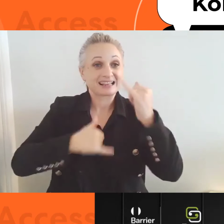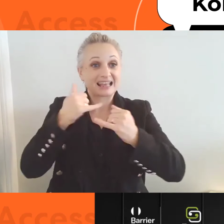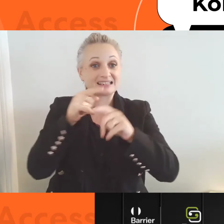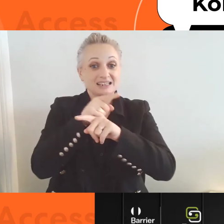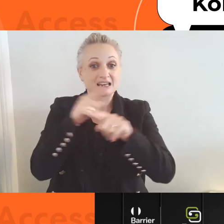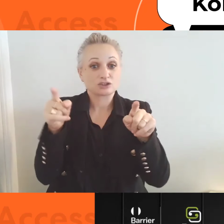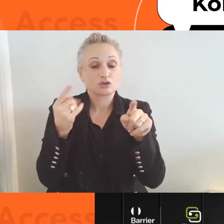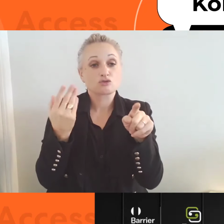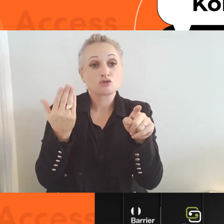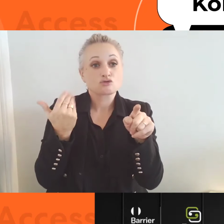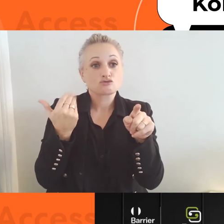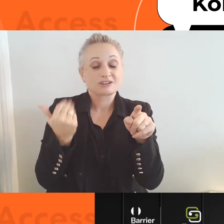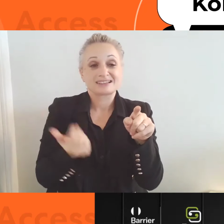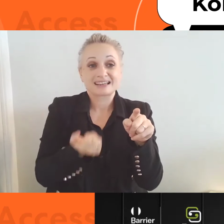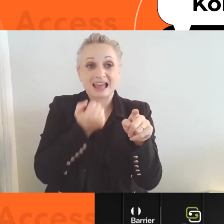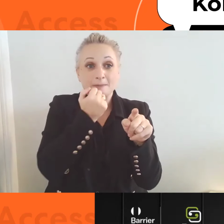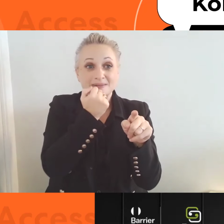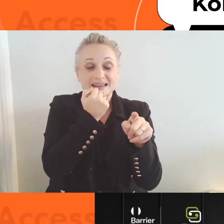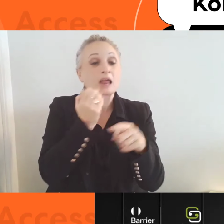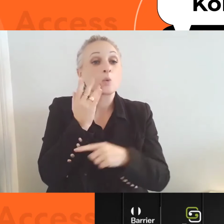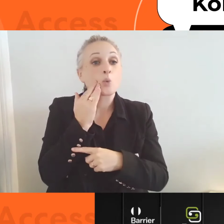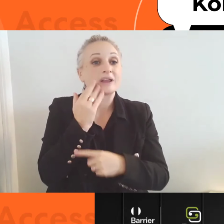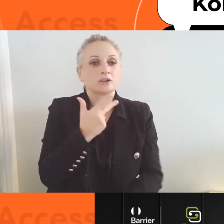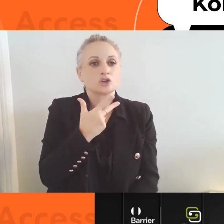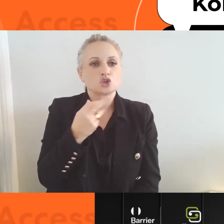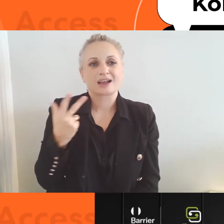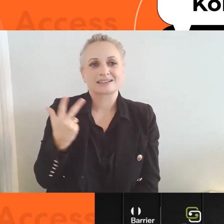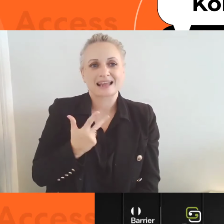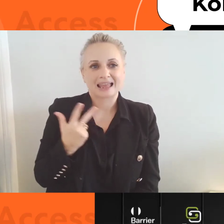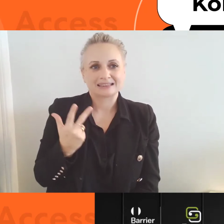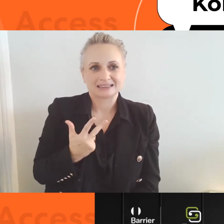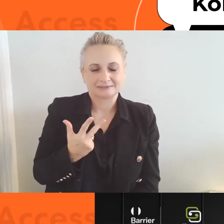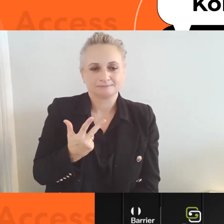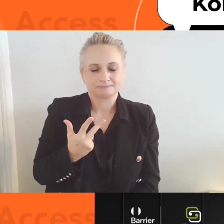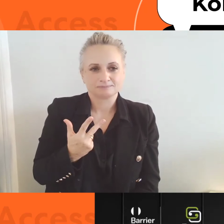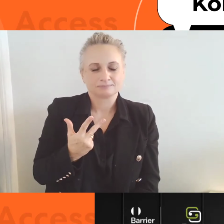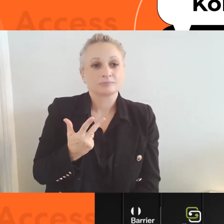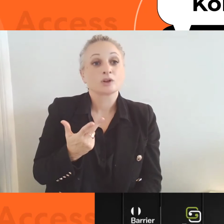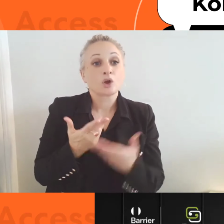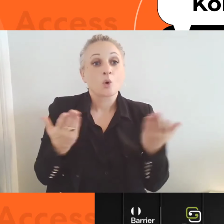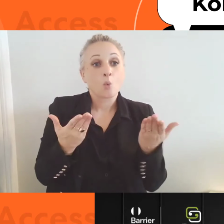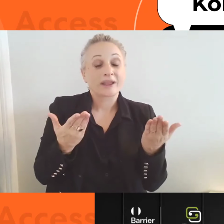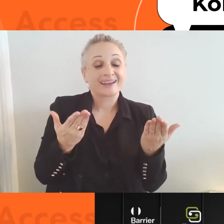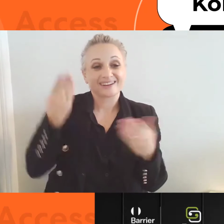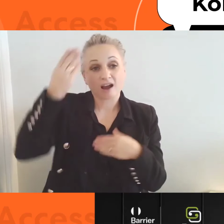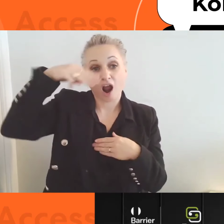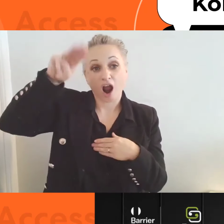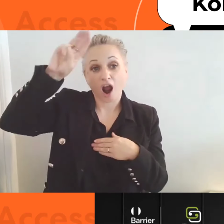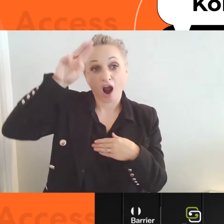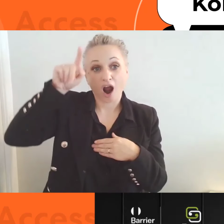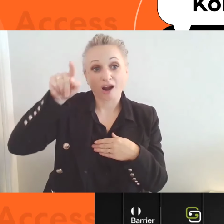sort of guidance was 2018, to Ireland the Republic of Ireland was 2022.